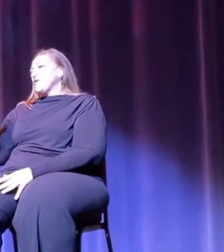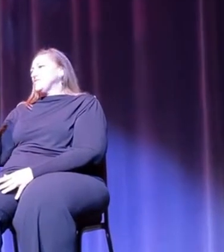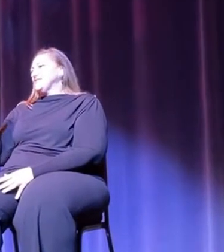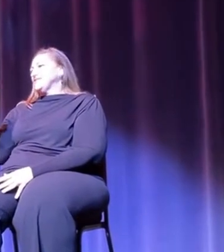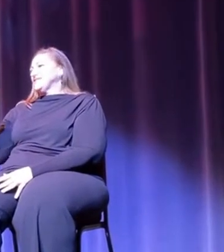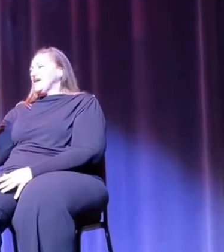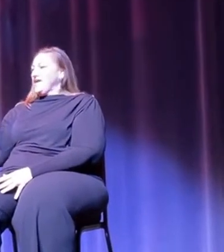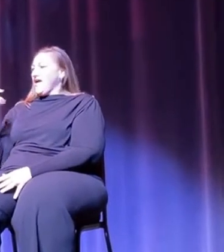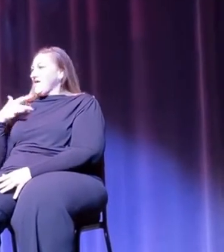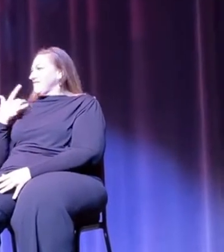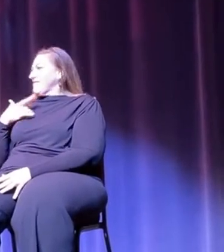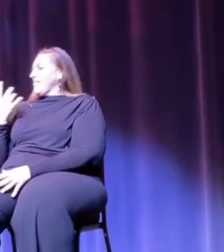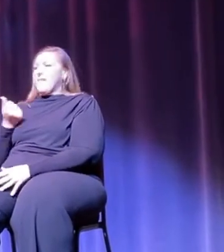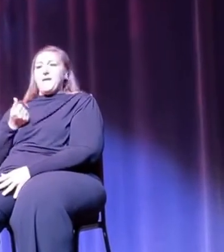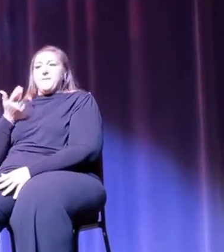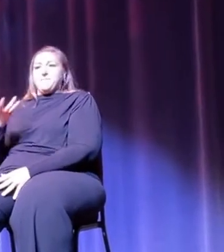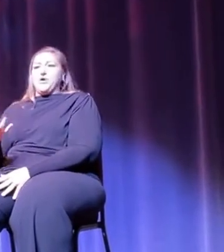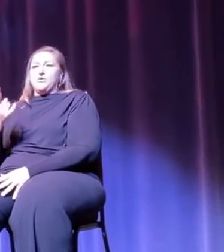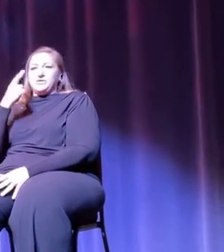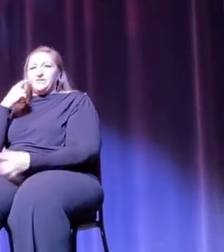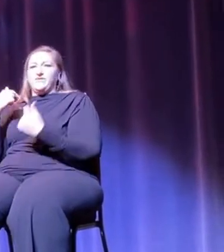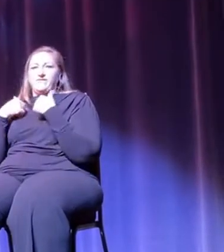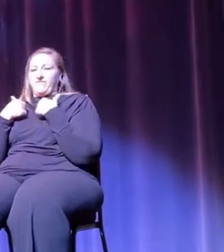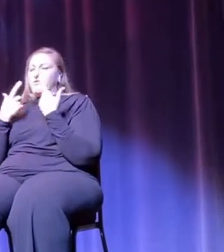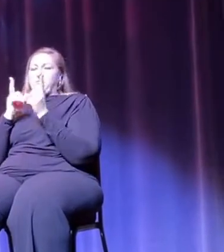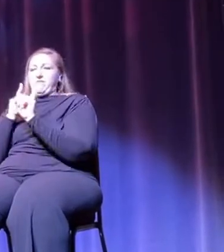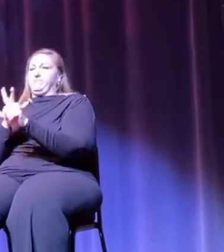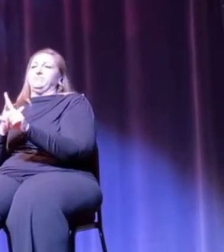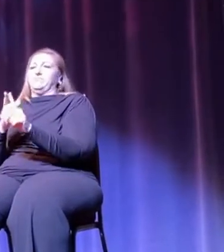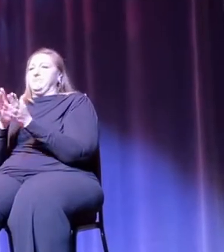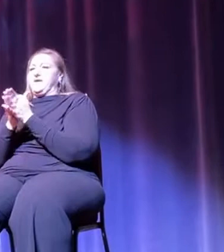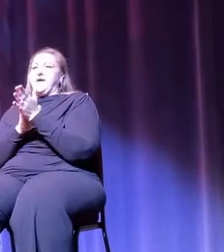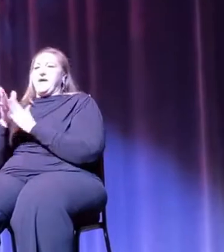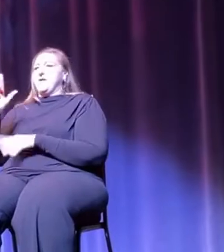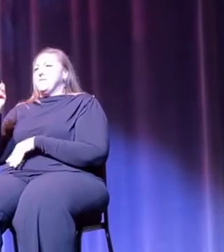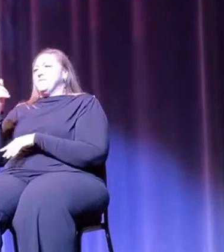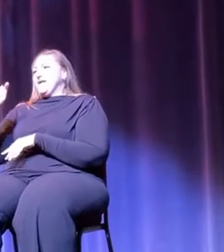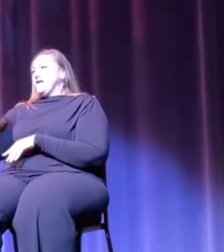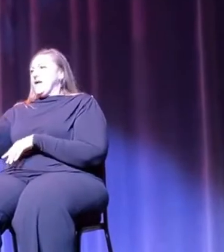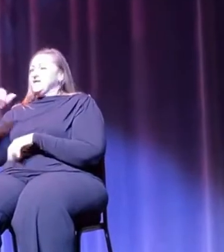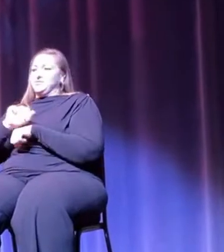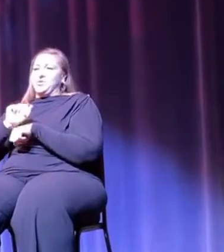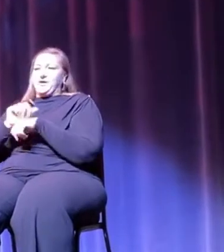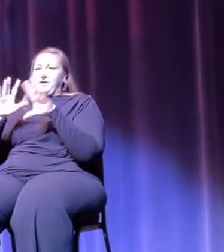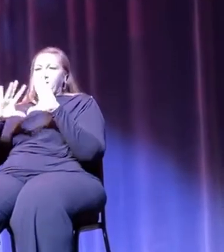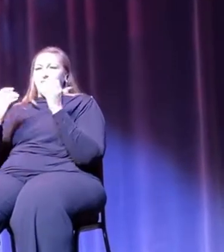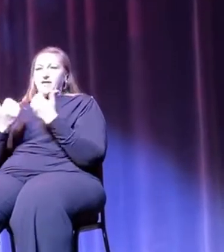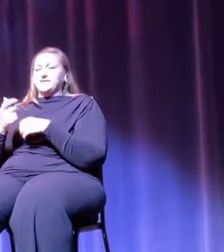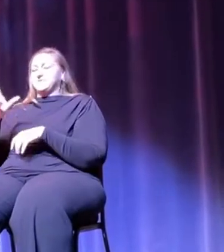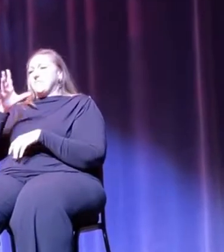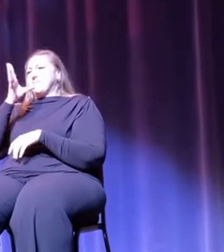And I feel like poetry for me was inevitable. I'm Filipinx, I'm working class. My parents were my ,